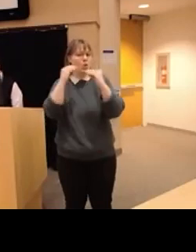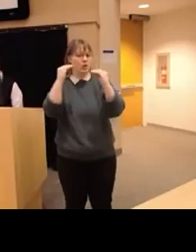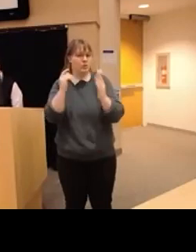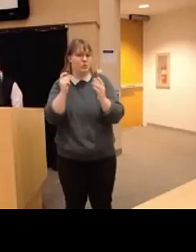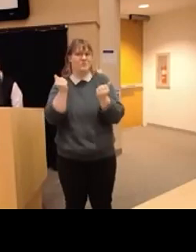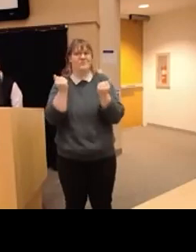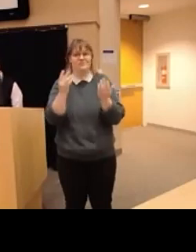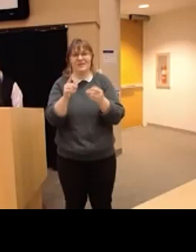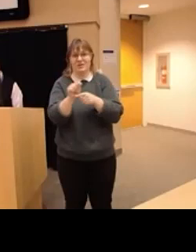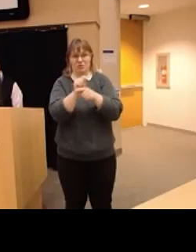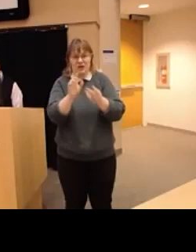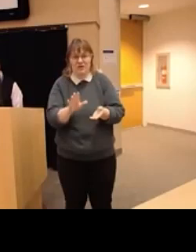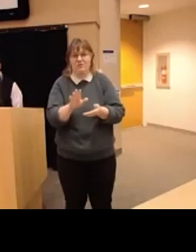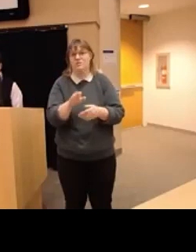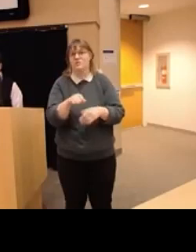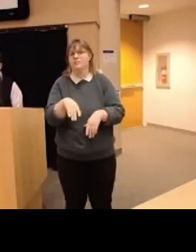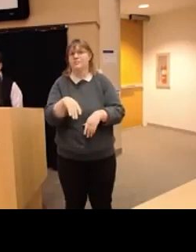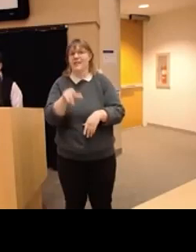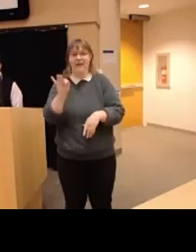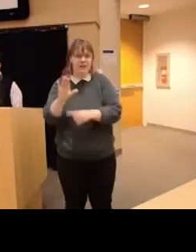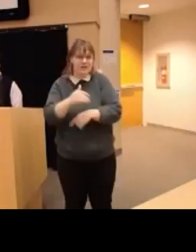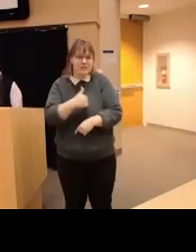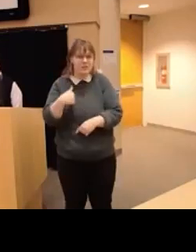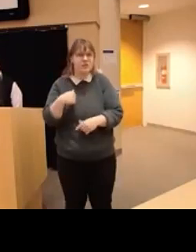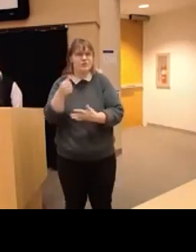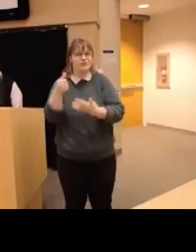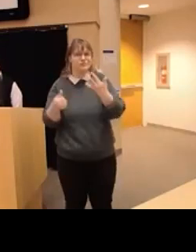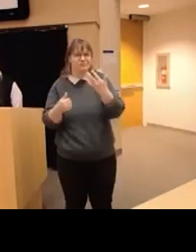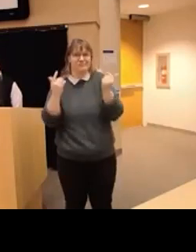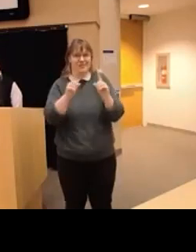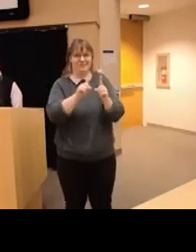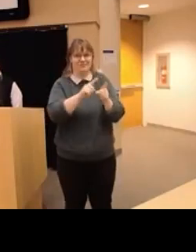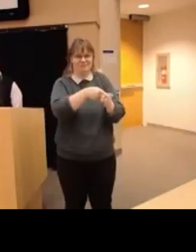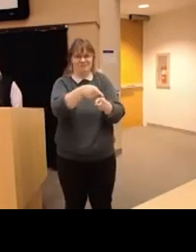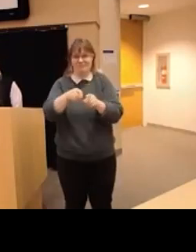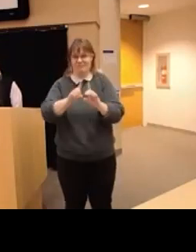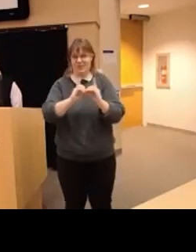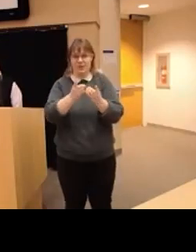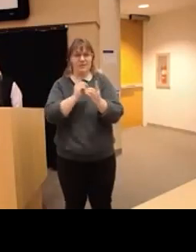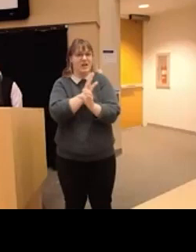trainees and Junior faculty members in many Department including Psychiatry anesthesiology